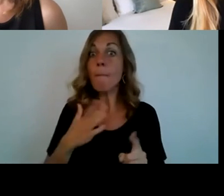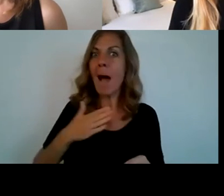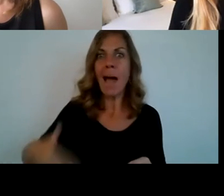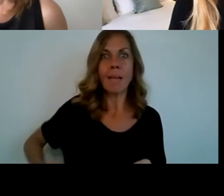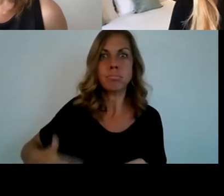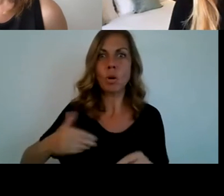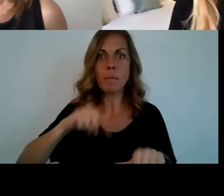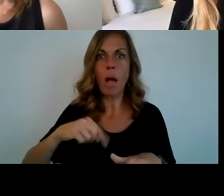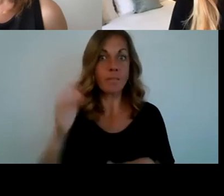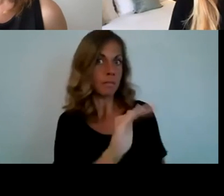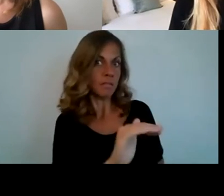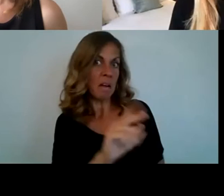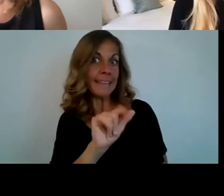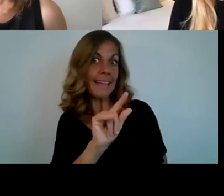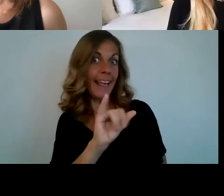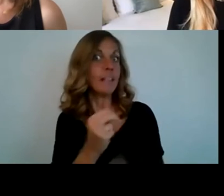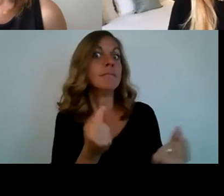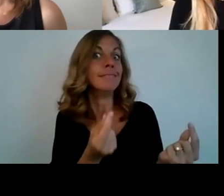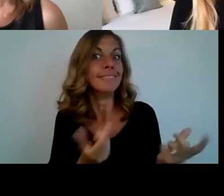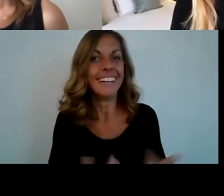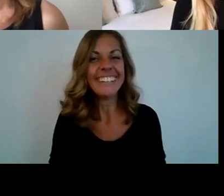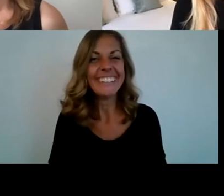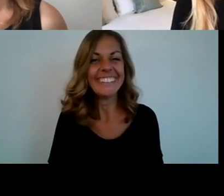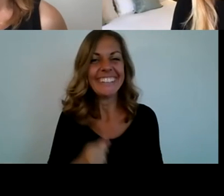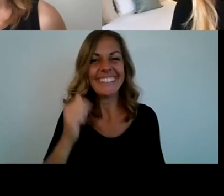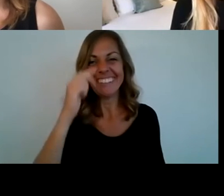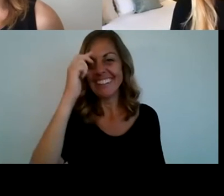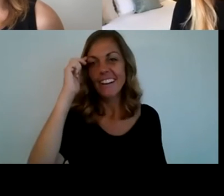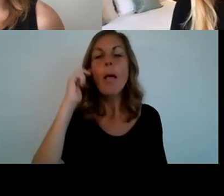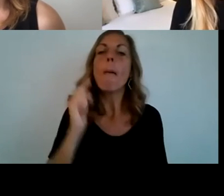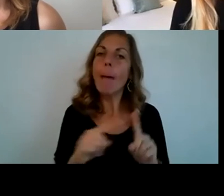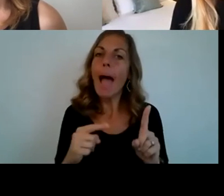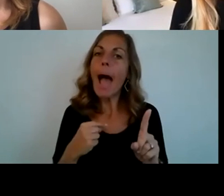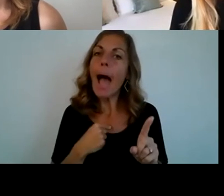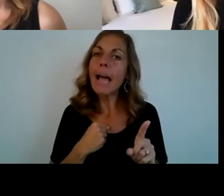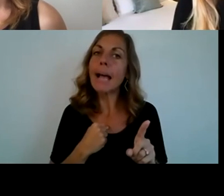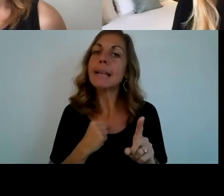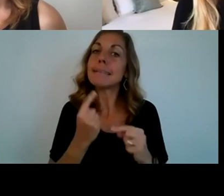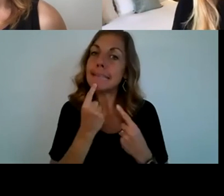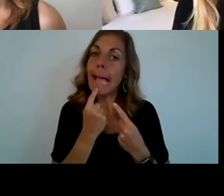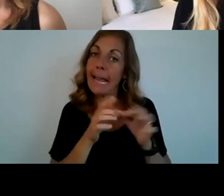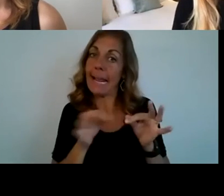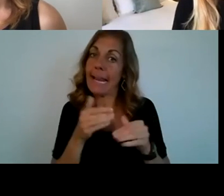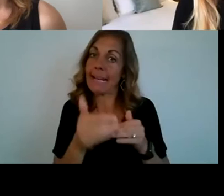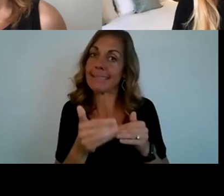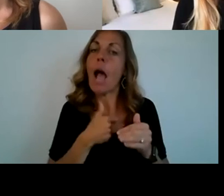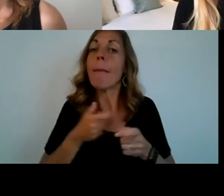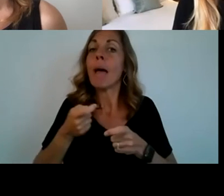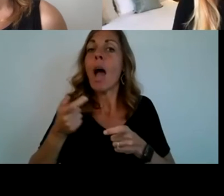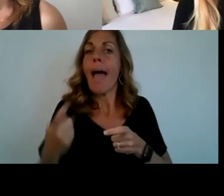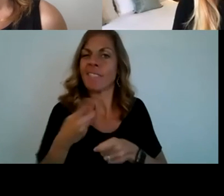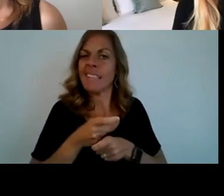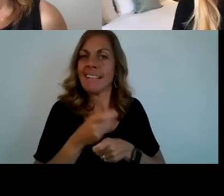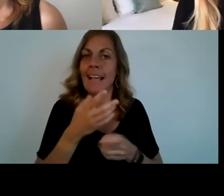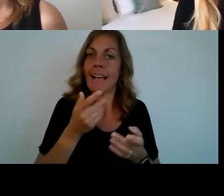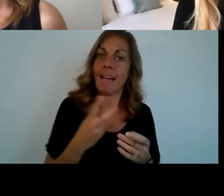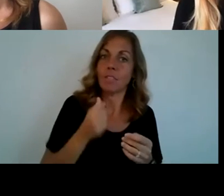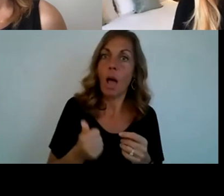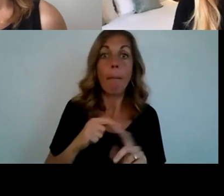like, Katelin, what do we do? I say this only half in jest. But these are exceptional circumstances,